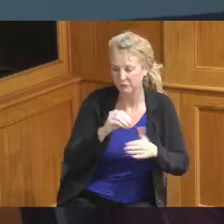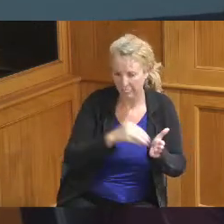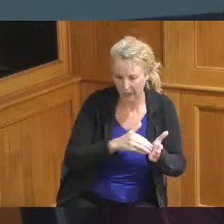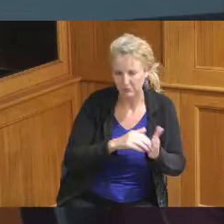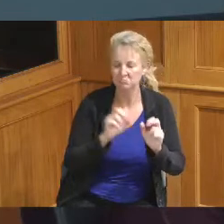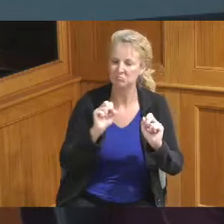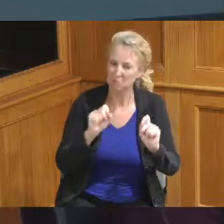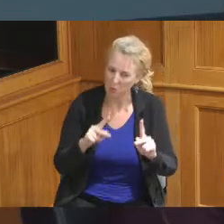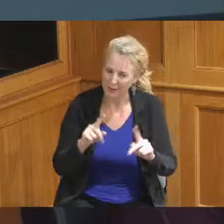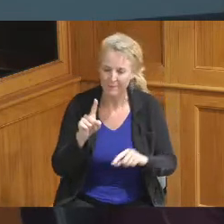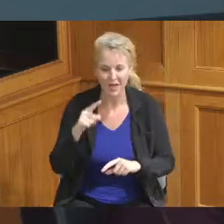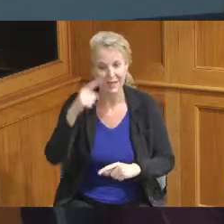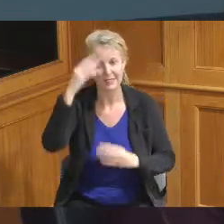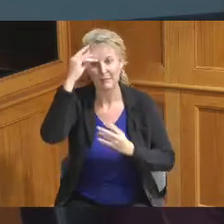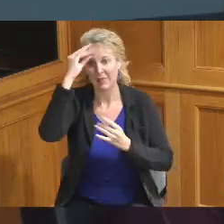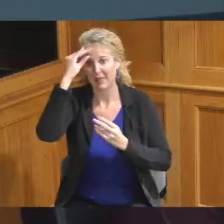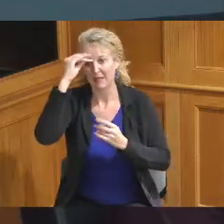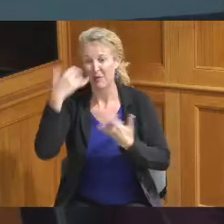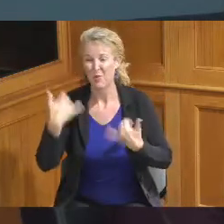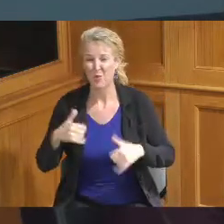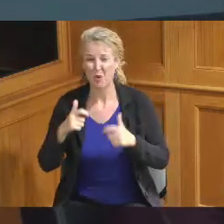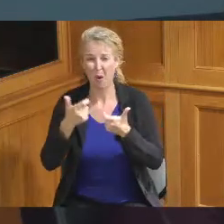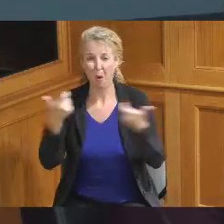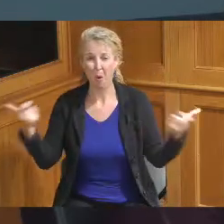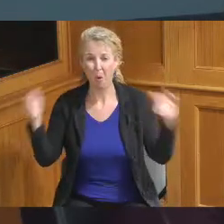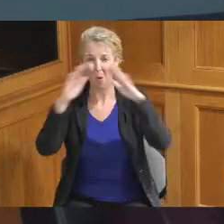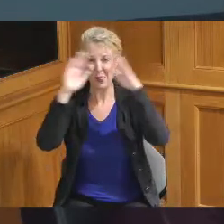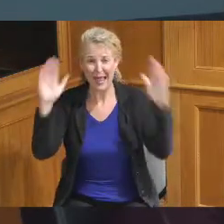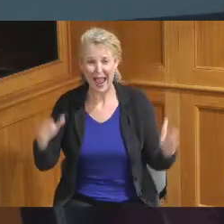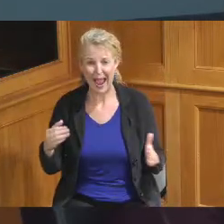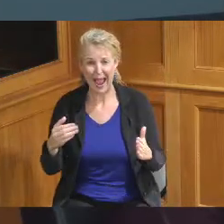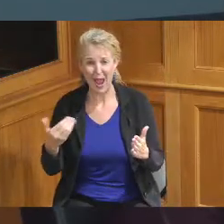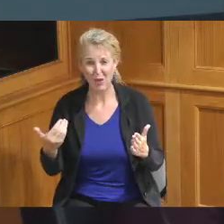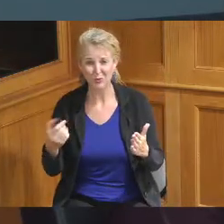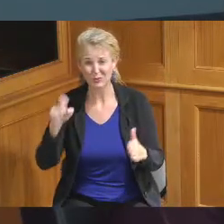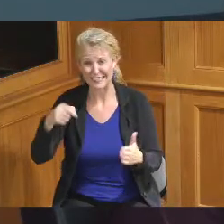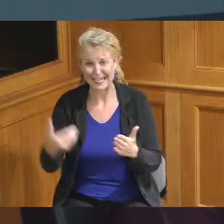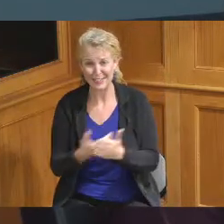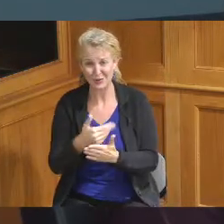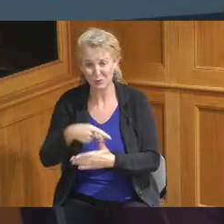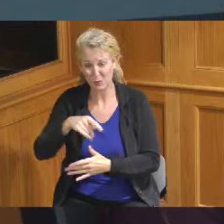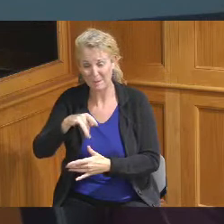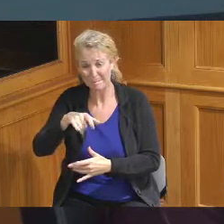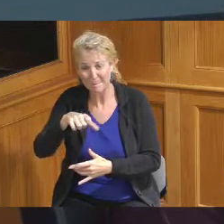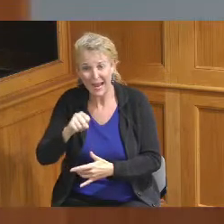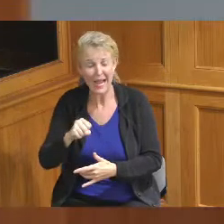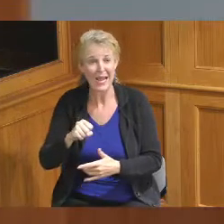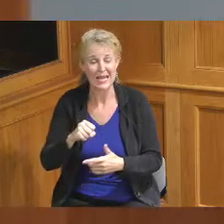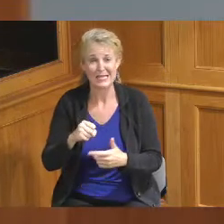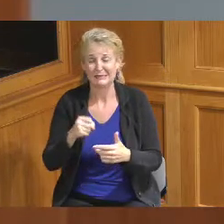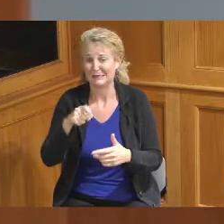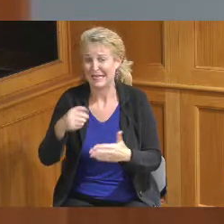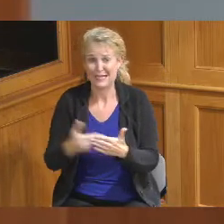about a whole house needing remediation well you have to realize too it's there are actually there